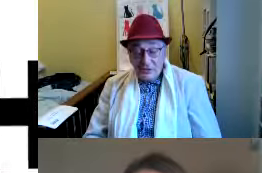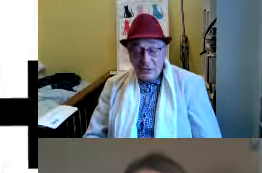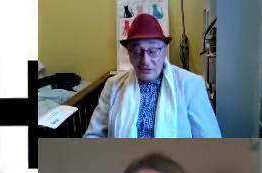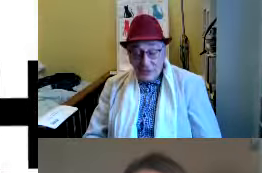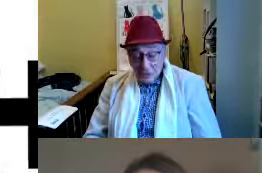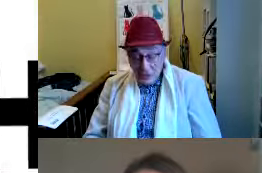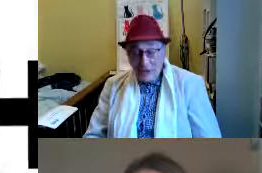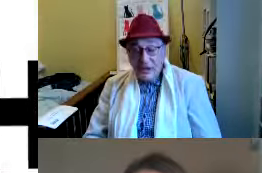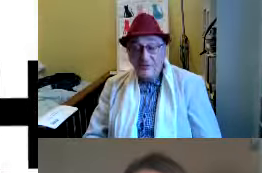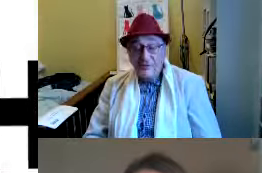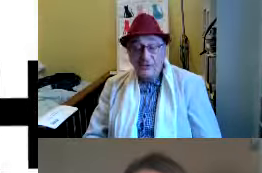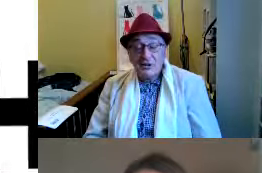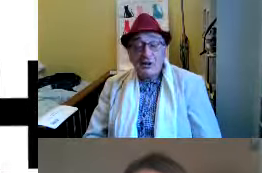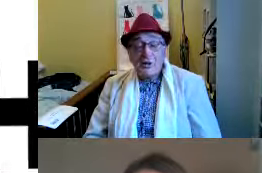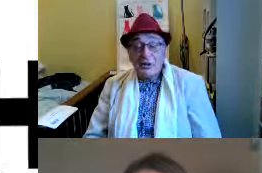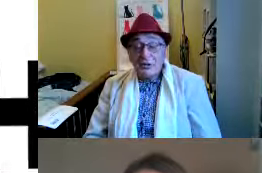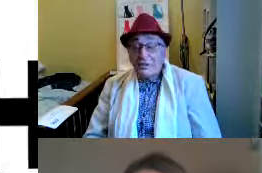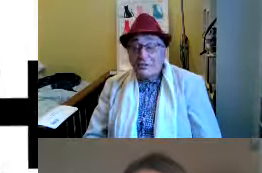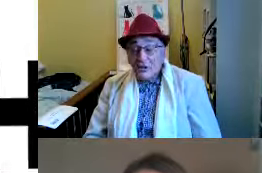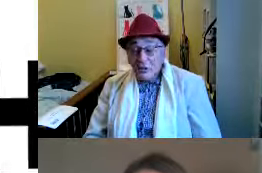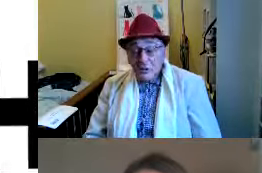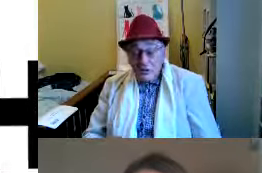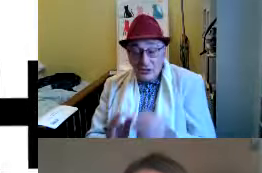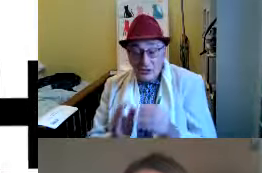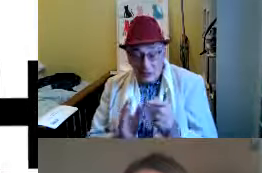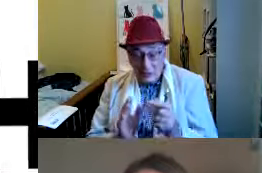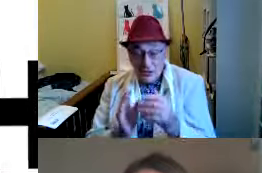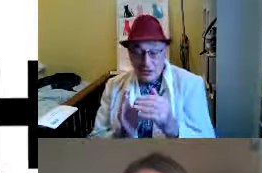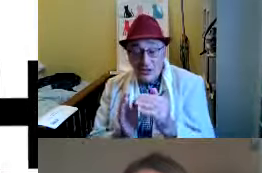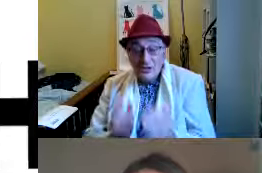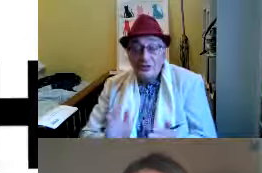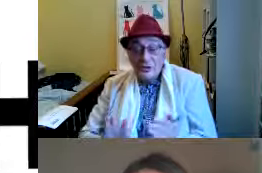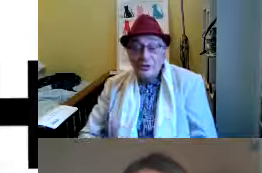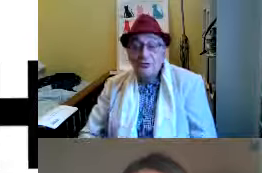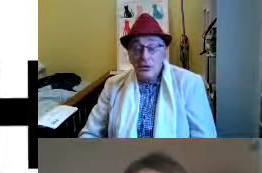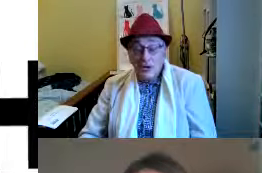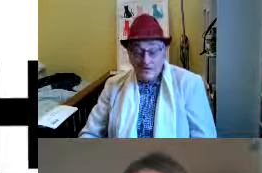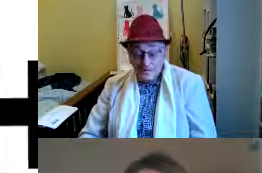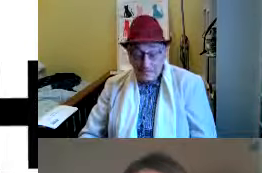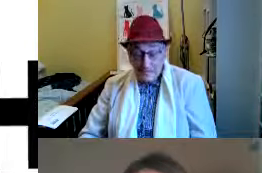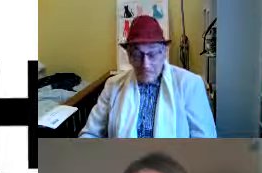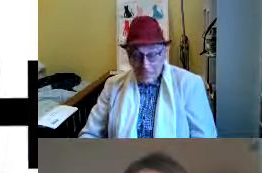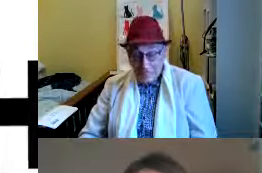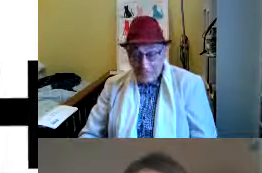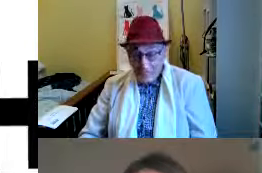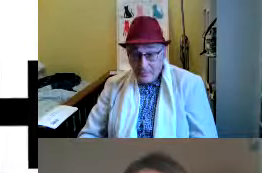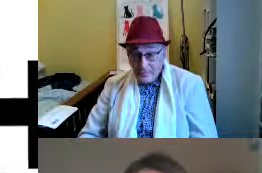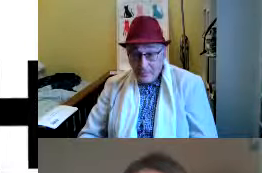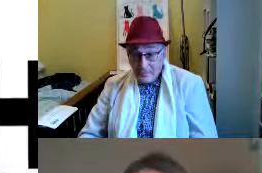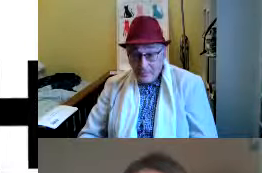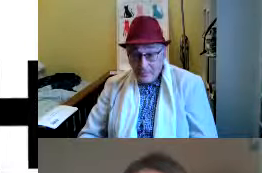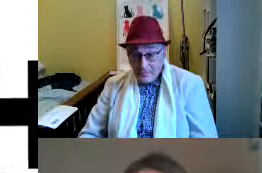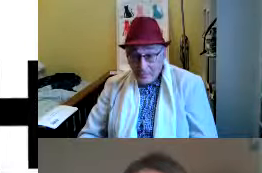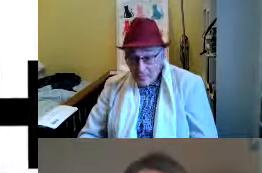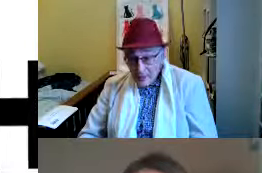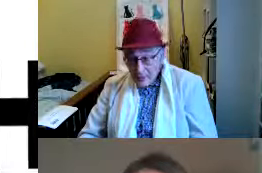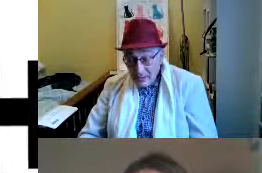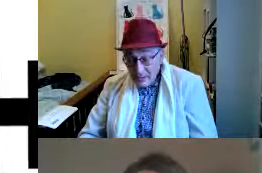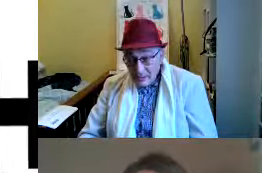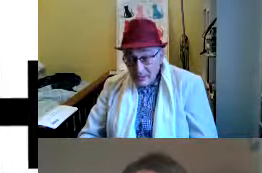the 31 galleries whether they feel this they could say yes or no to that